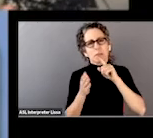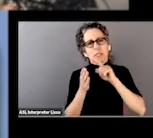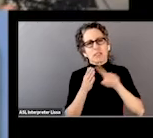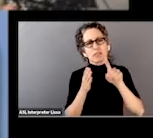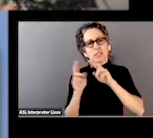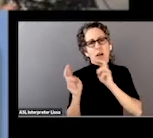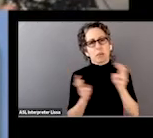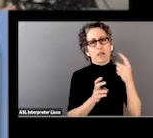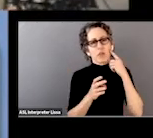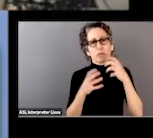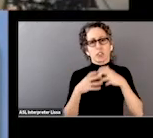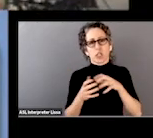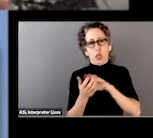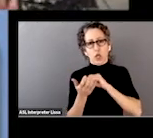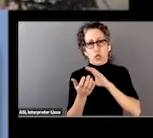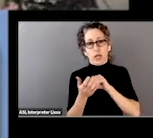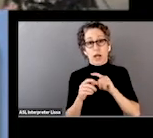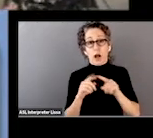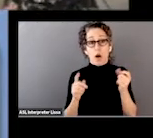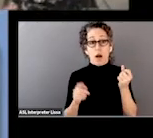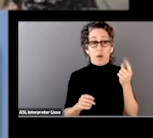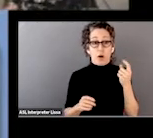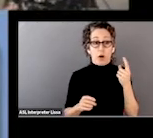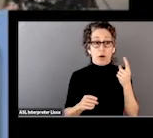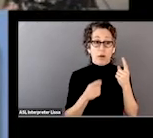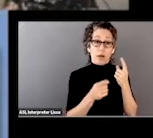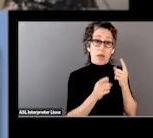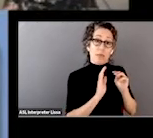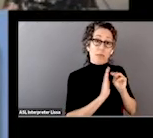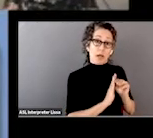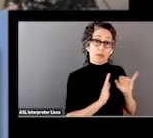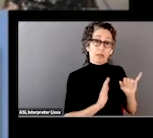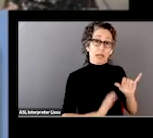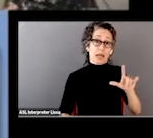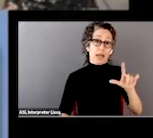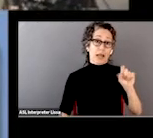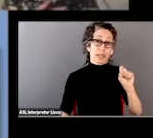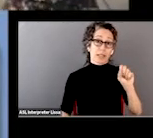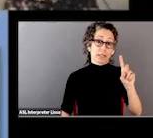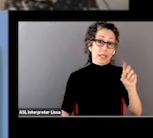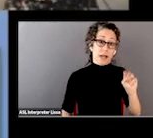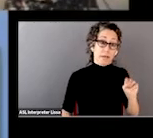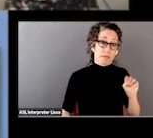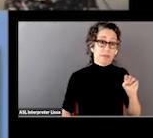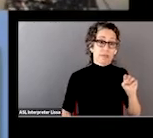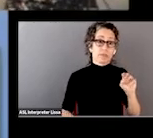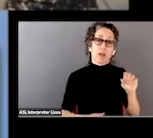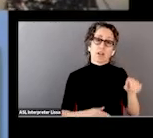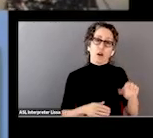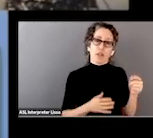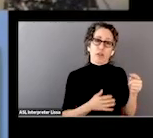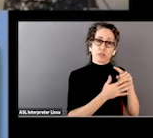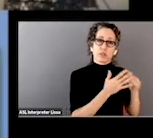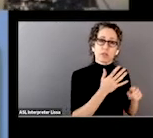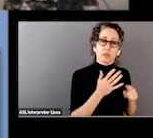However, time series models like LSTM, ARIMA, may not capture all the relevant features